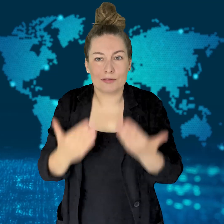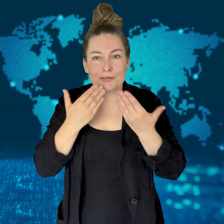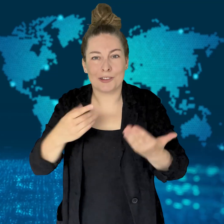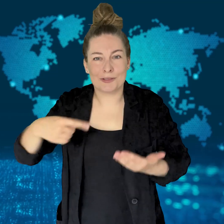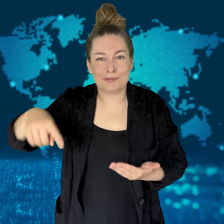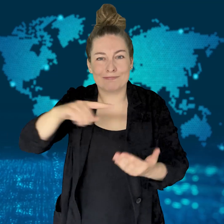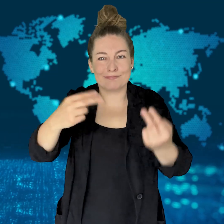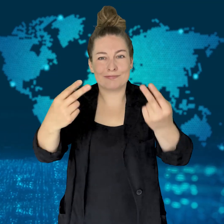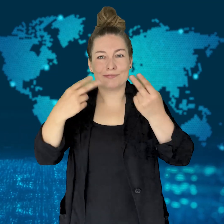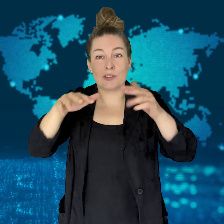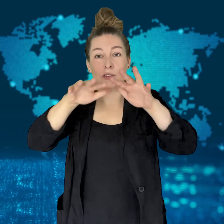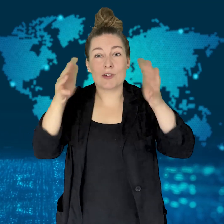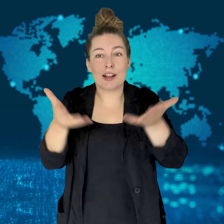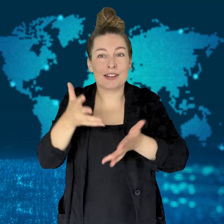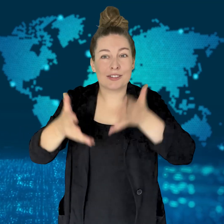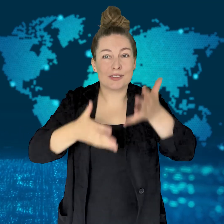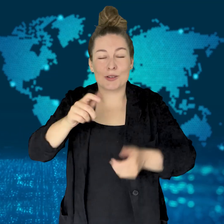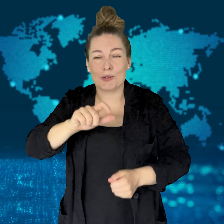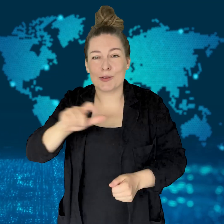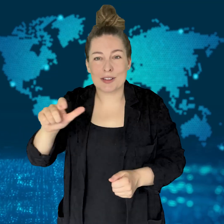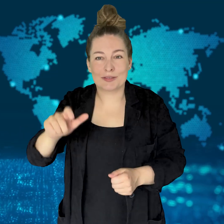Thank you for watching WorldSign Week.